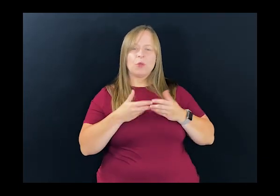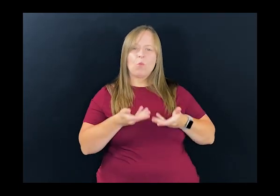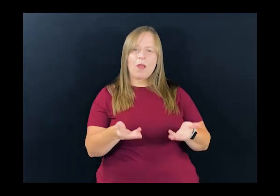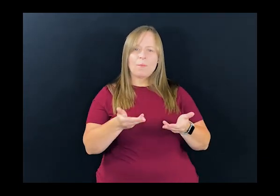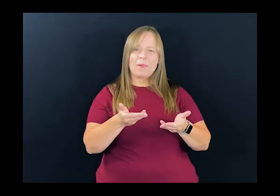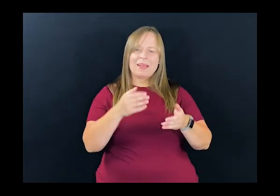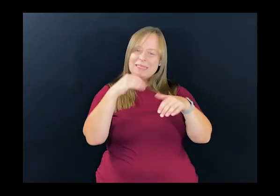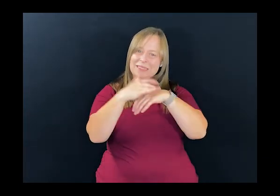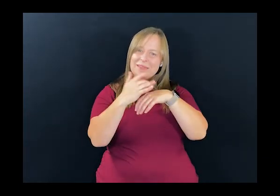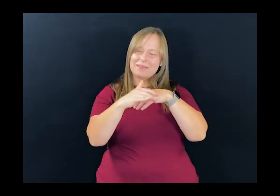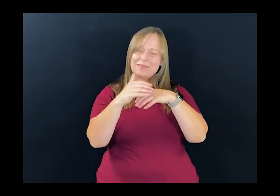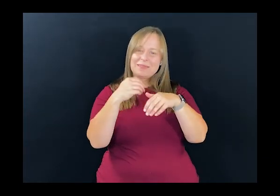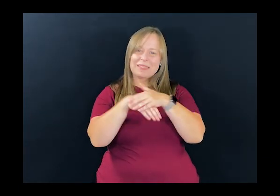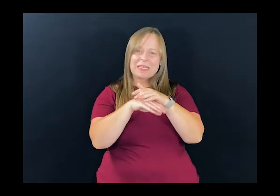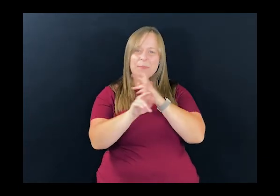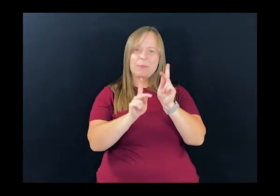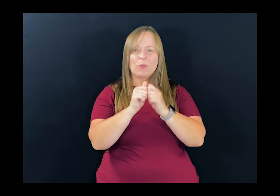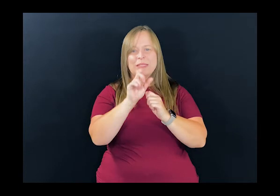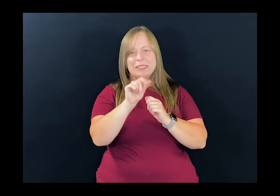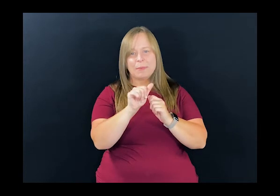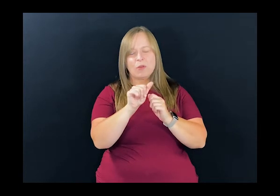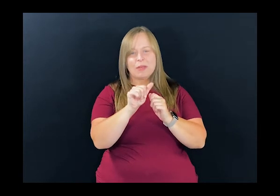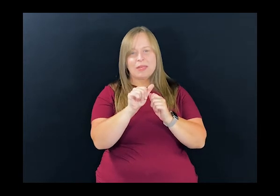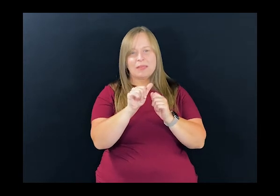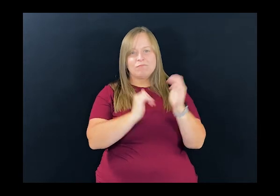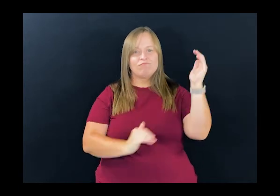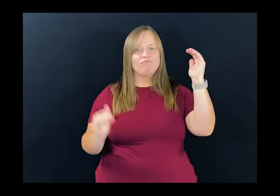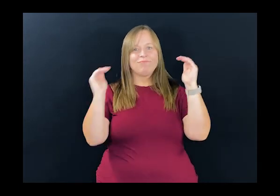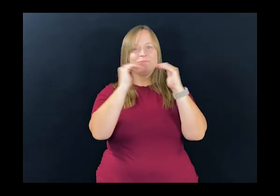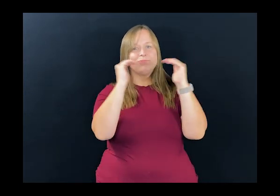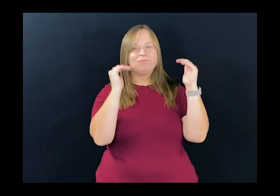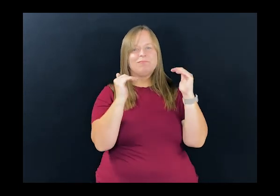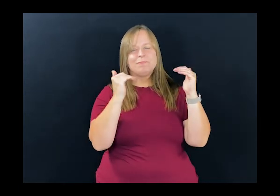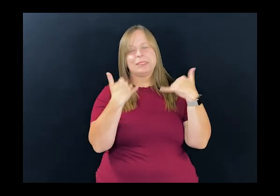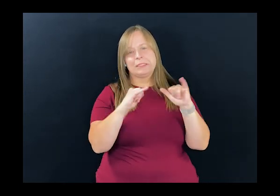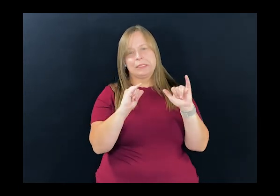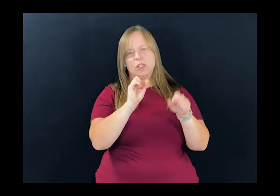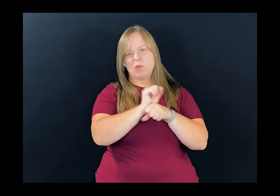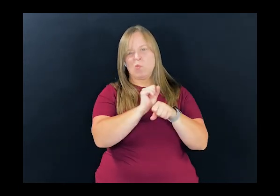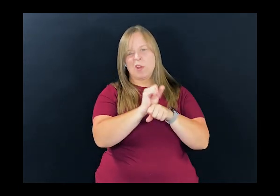and accessible to people with disabilities still needs to be worked on.